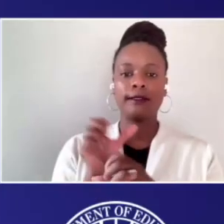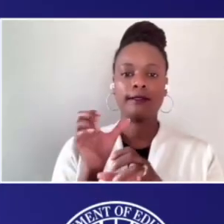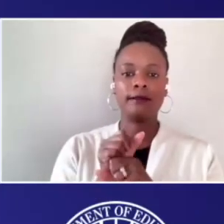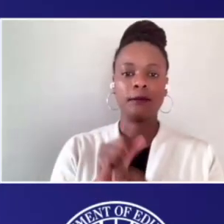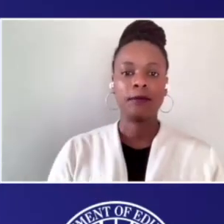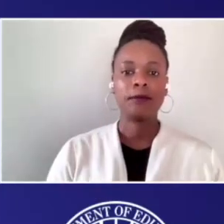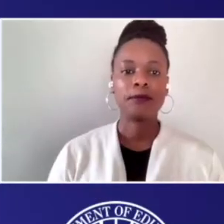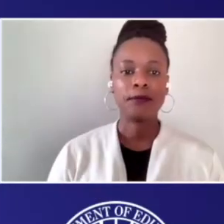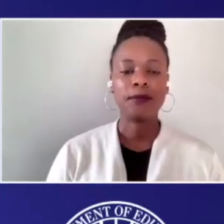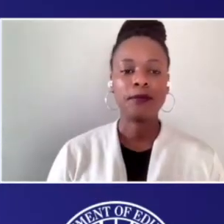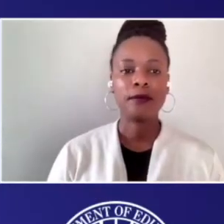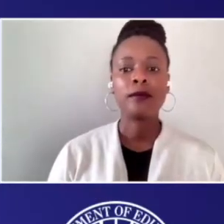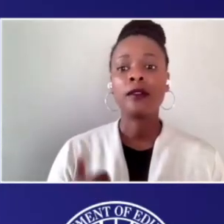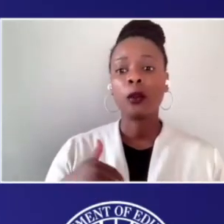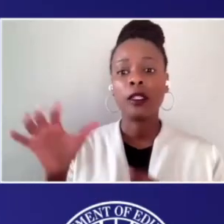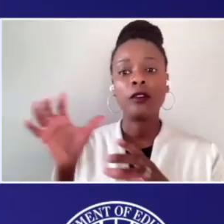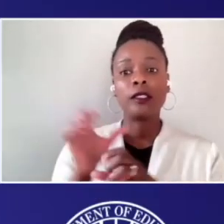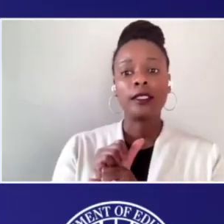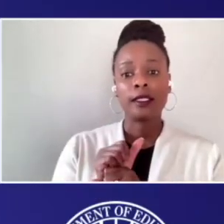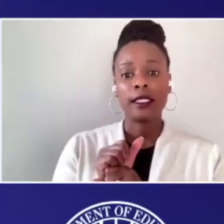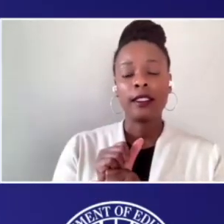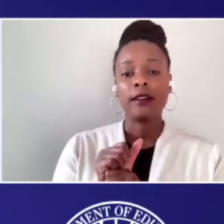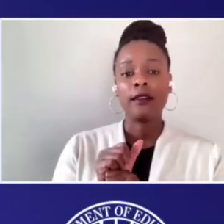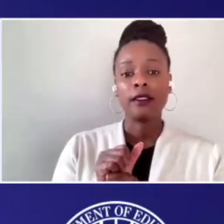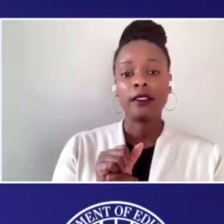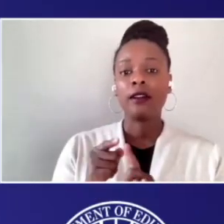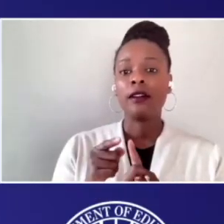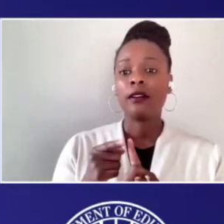We received from Mr. Ricci a rehabilitation question.